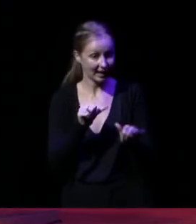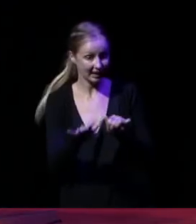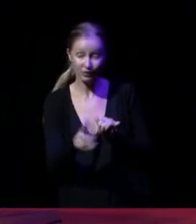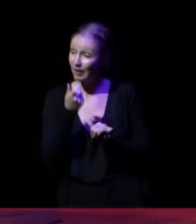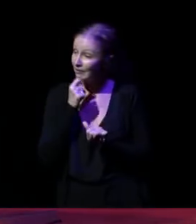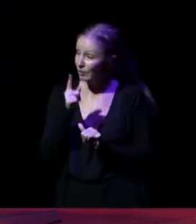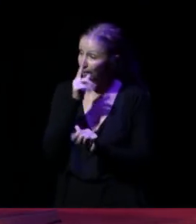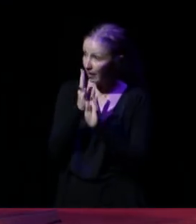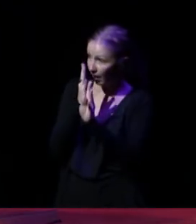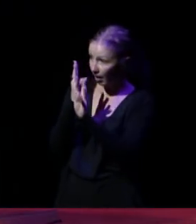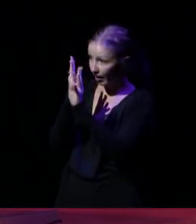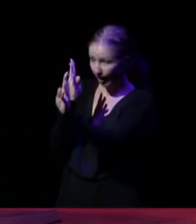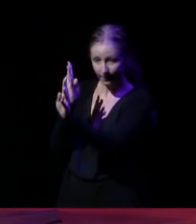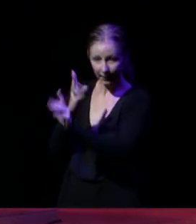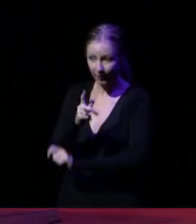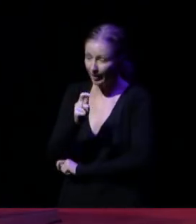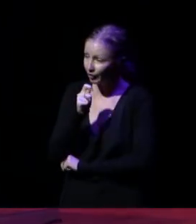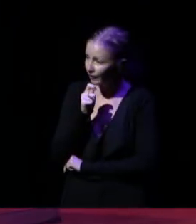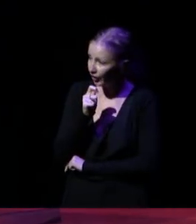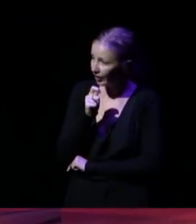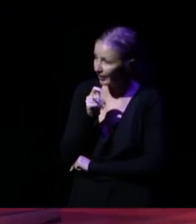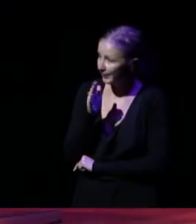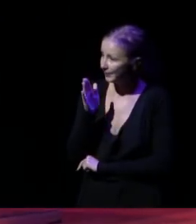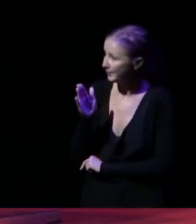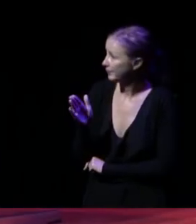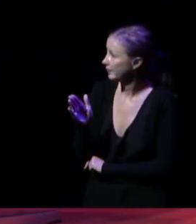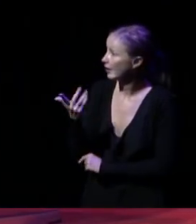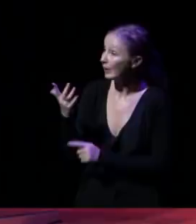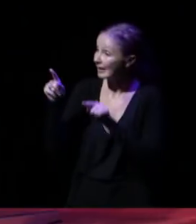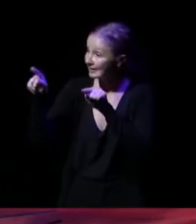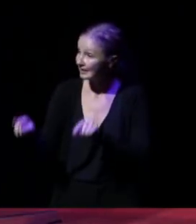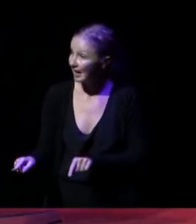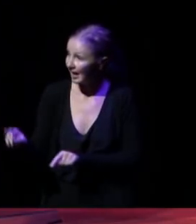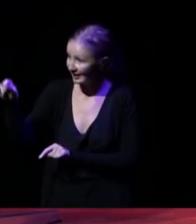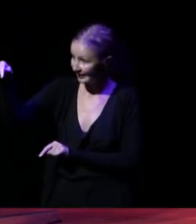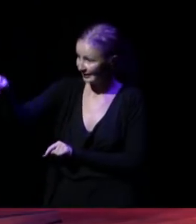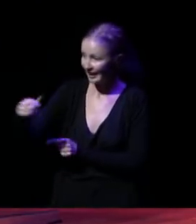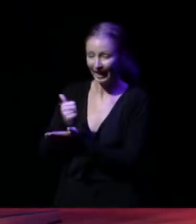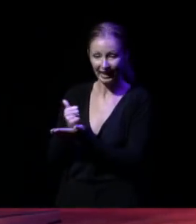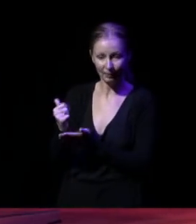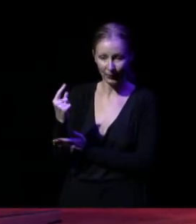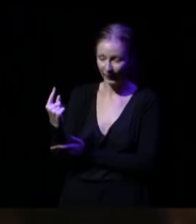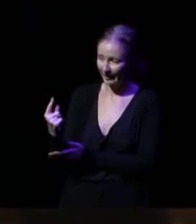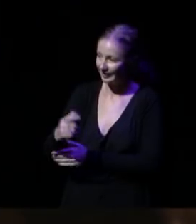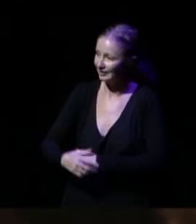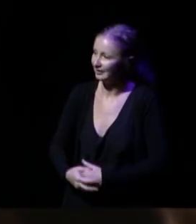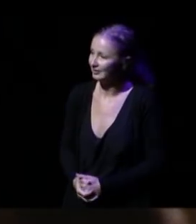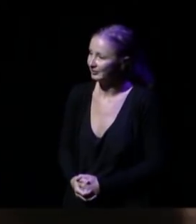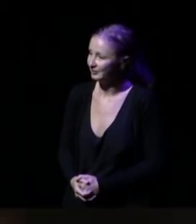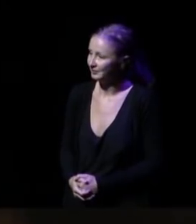up at the microphone I think. Yeah. If we could start downstairs with microphone No. 1 please. Hello.